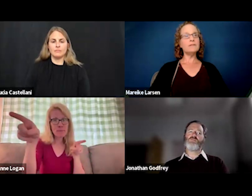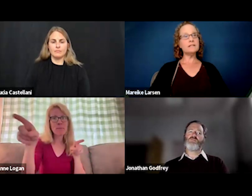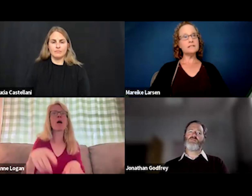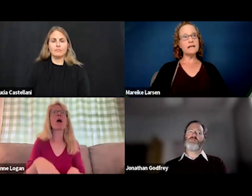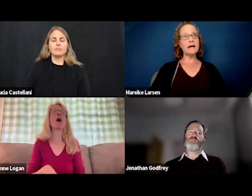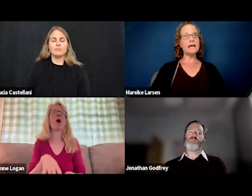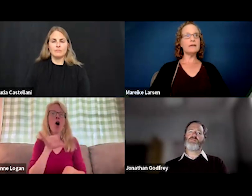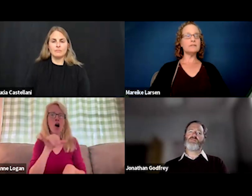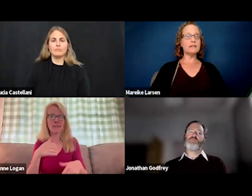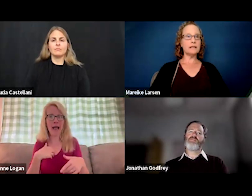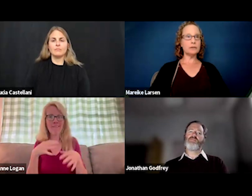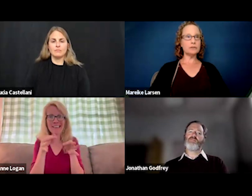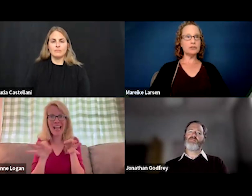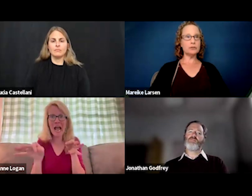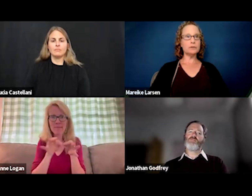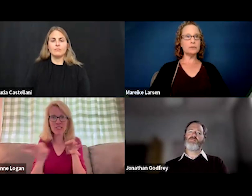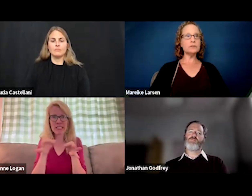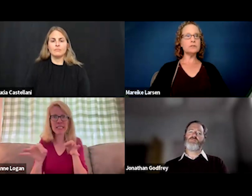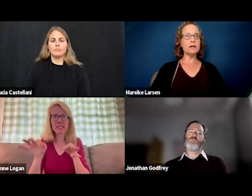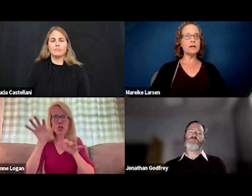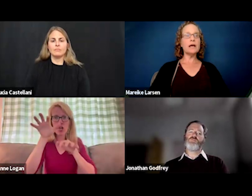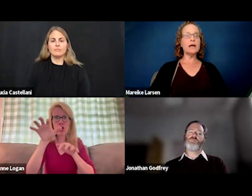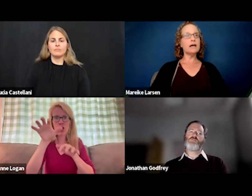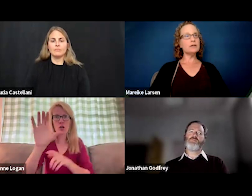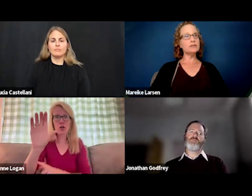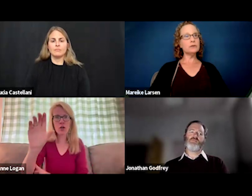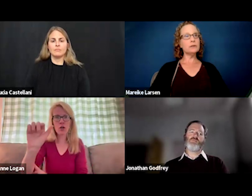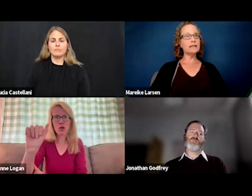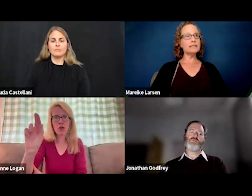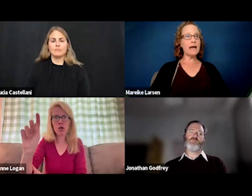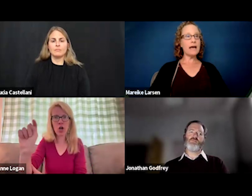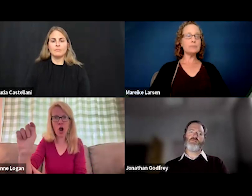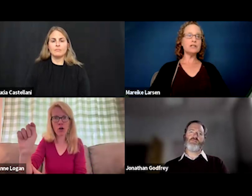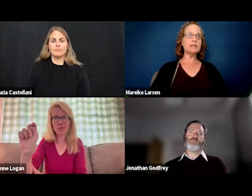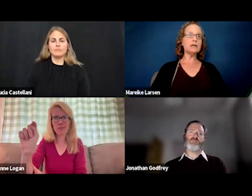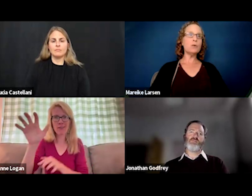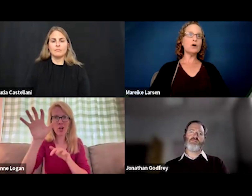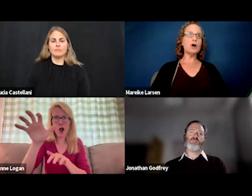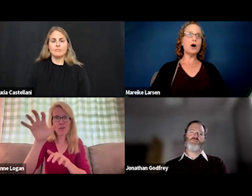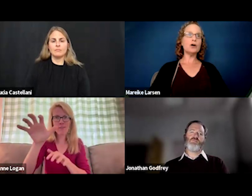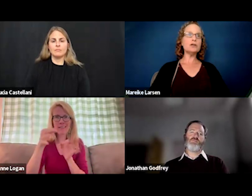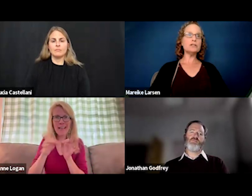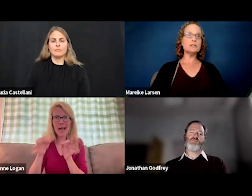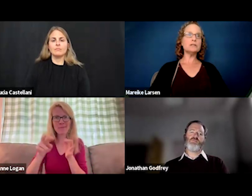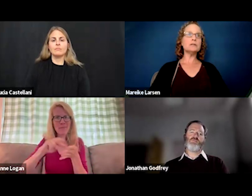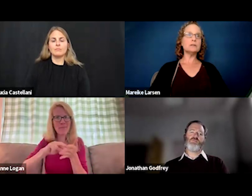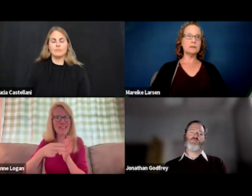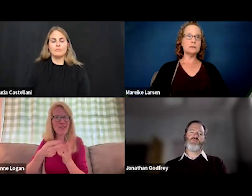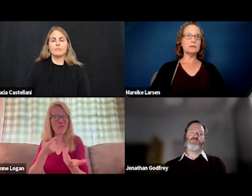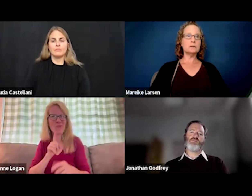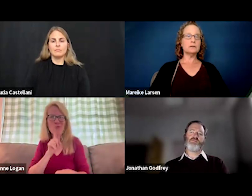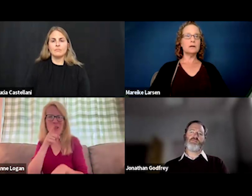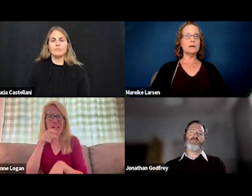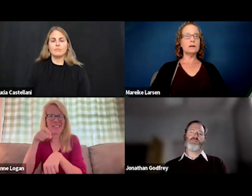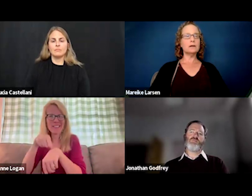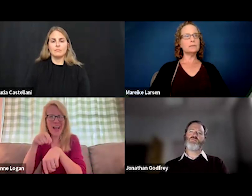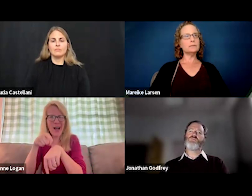Obviously, I have sign language interpreters. I also utilize captioning or CART.